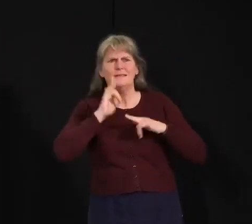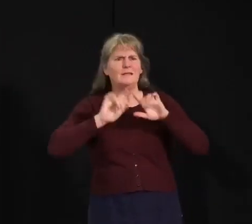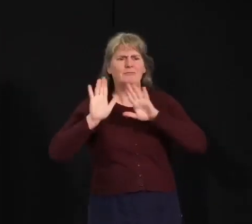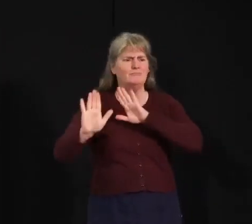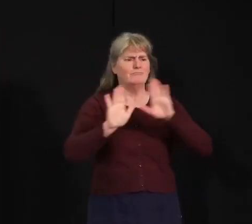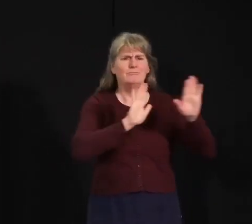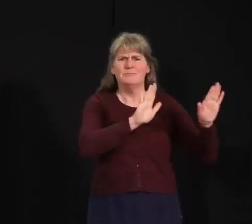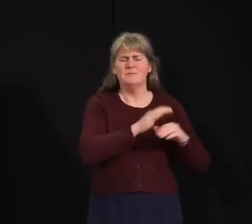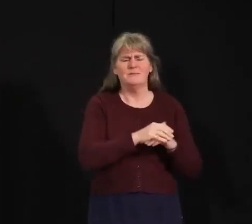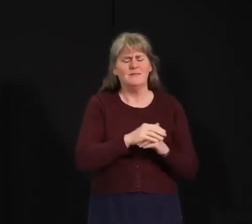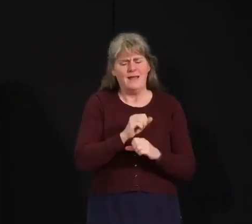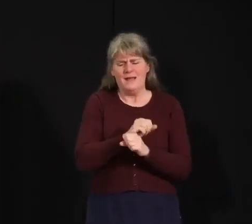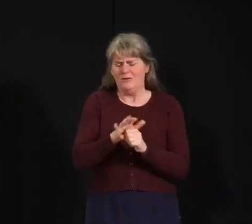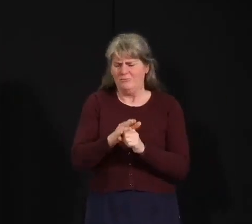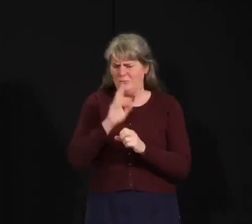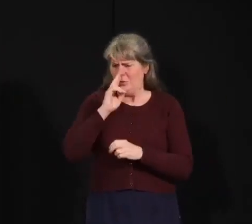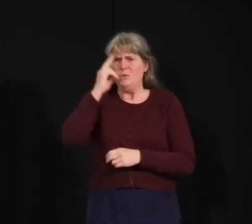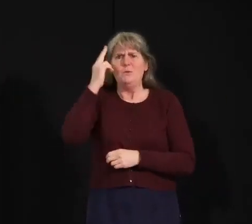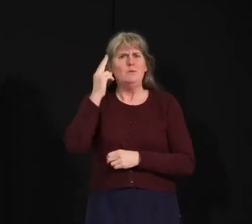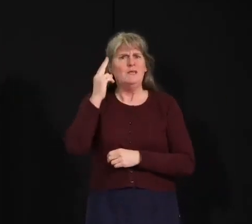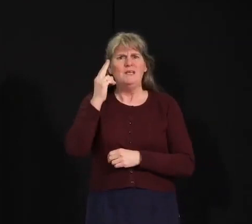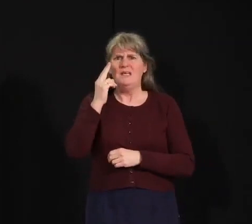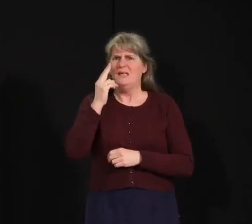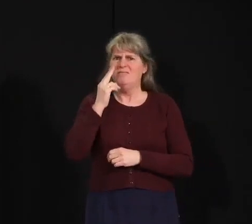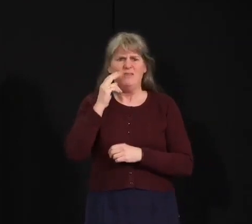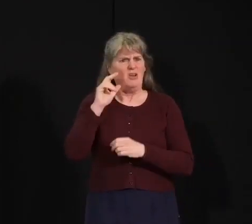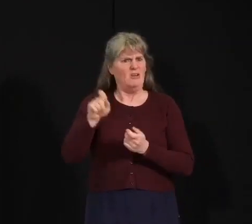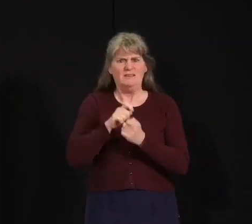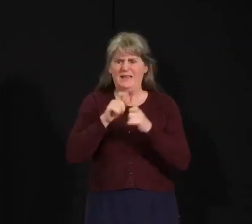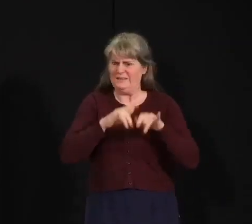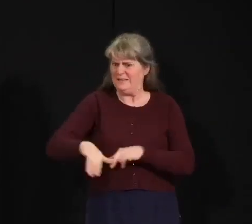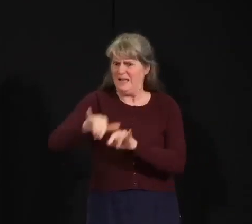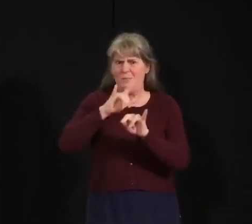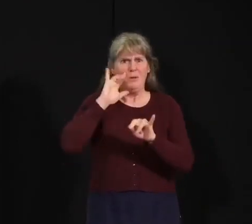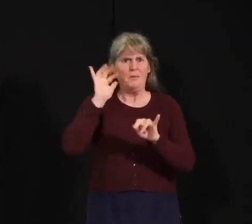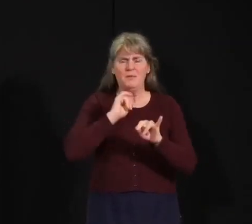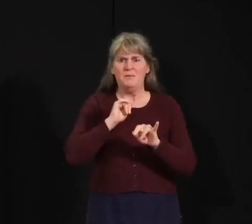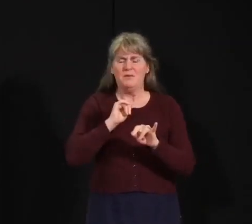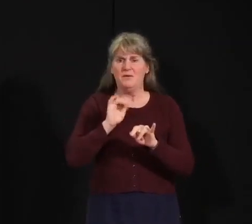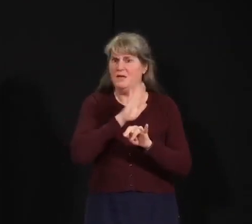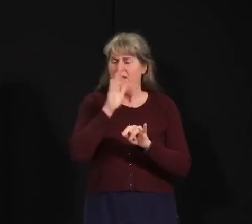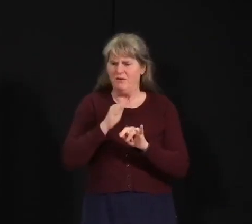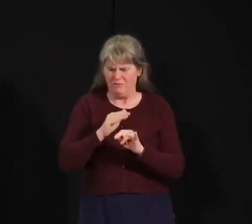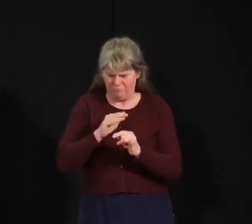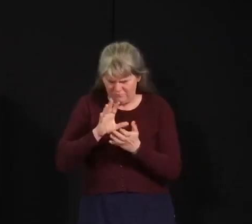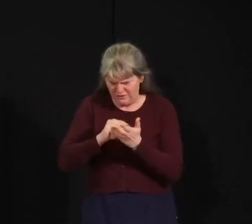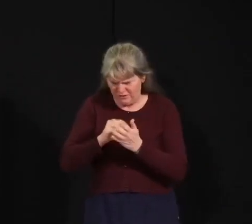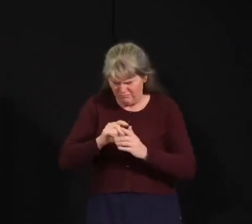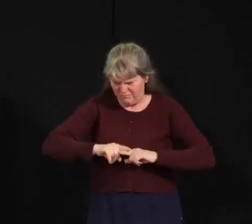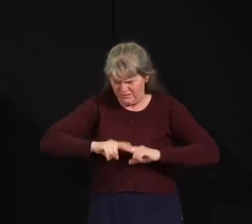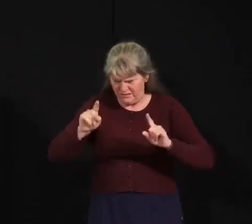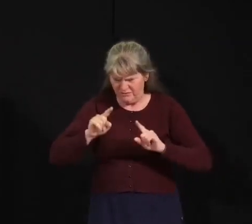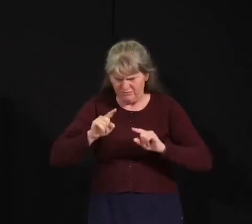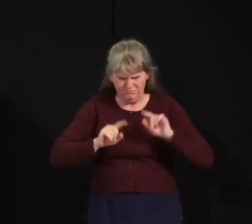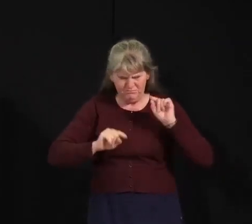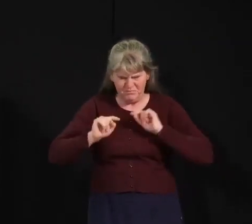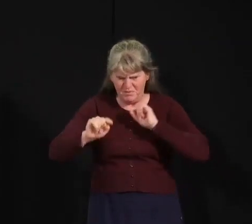Every case of COVID inevitably brings up new, unexpected or atypical symptoms or